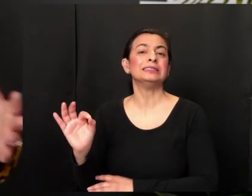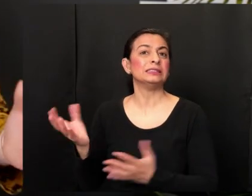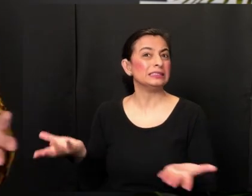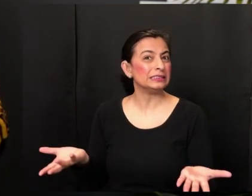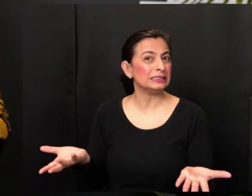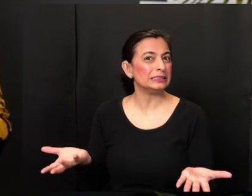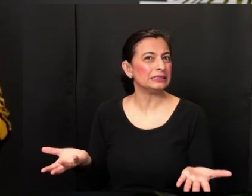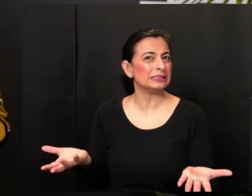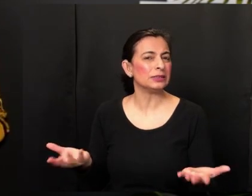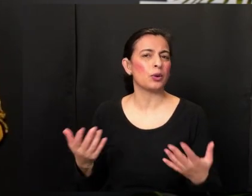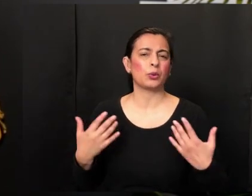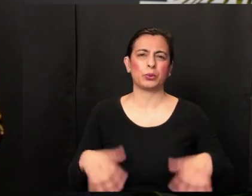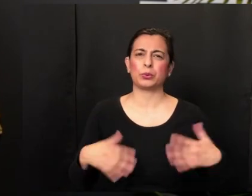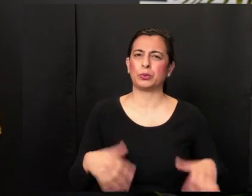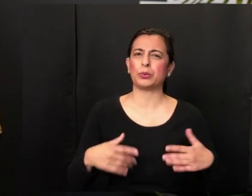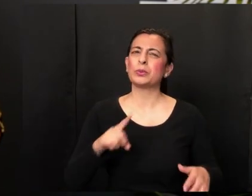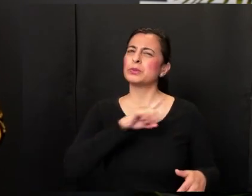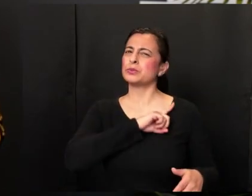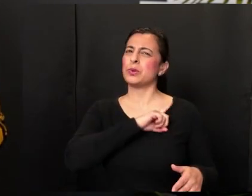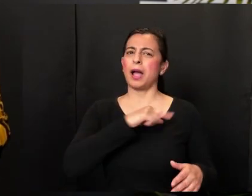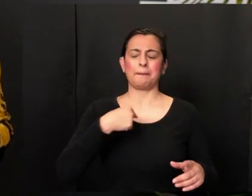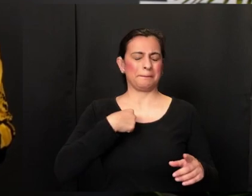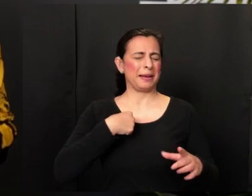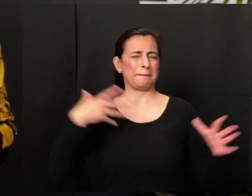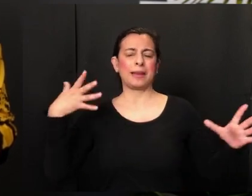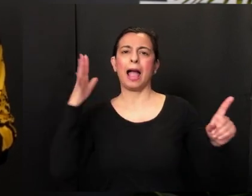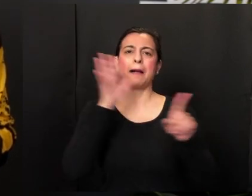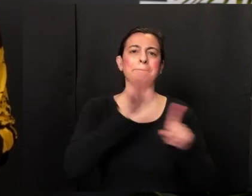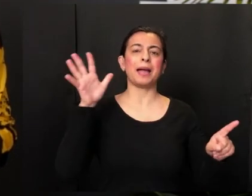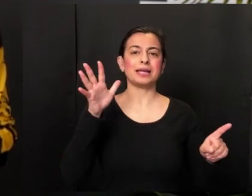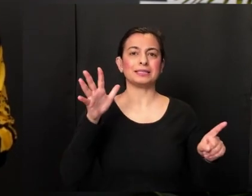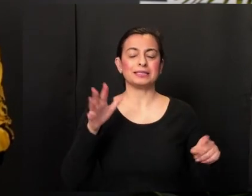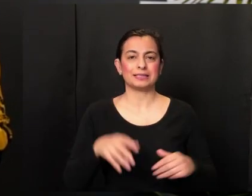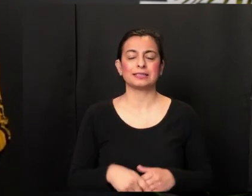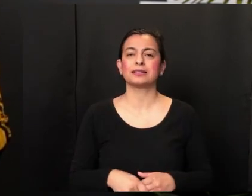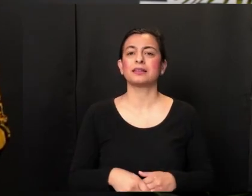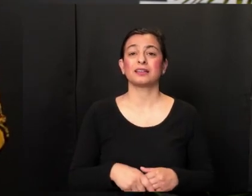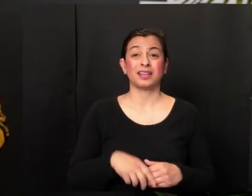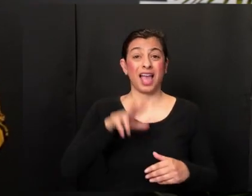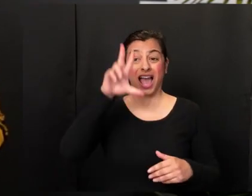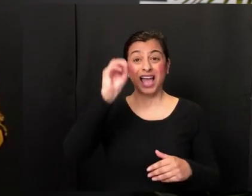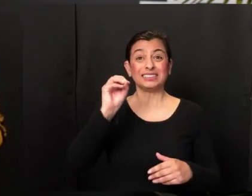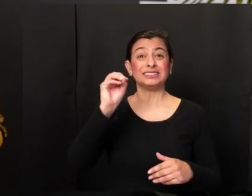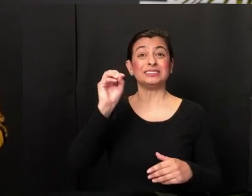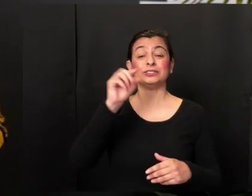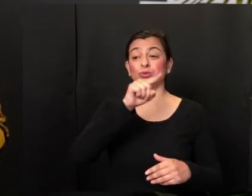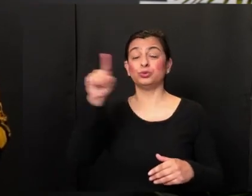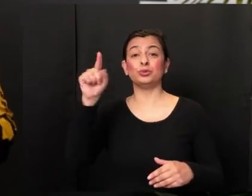This is filtered into unemployability, where it’s estimated that 80 % to 90 % of people with disabilities